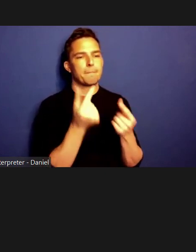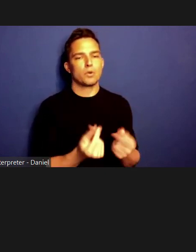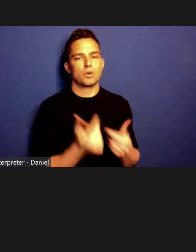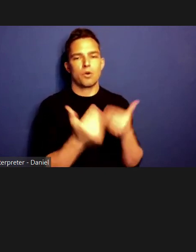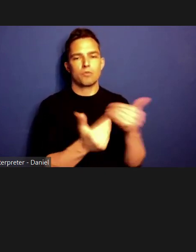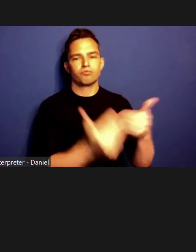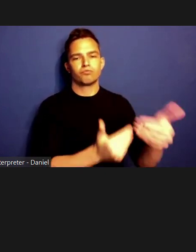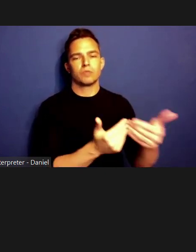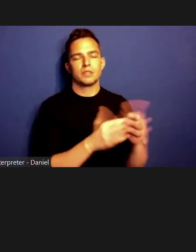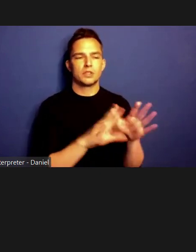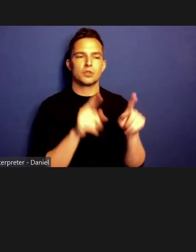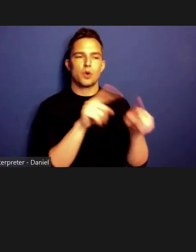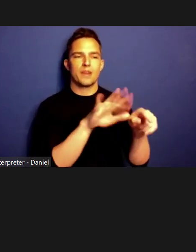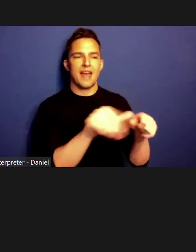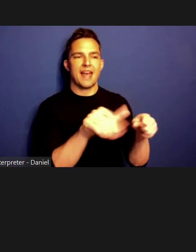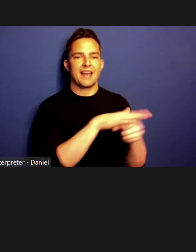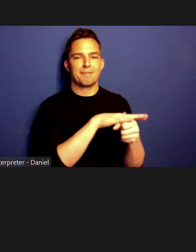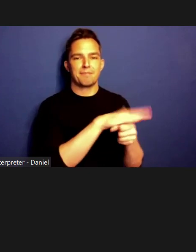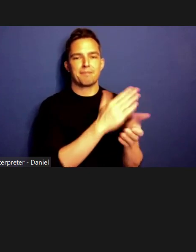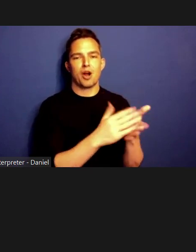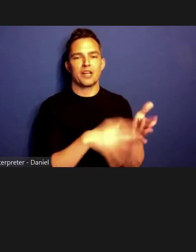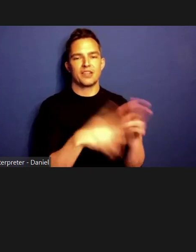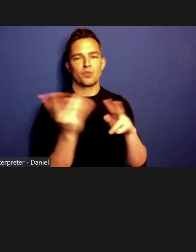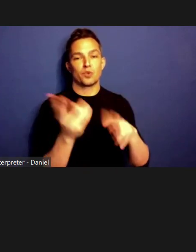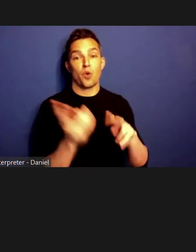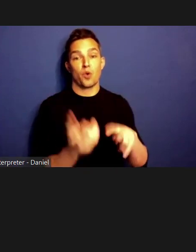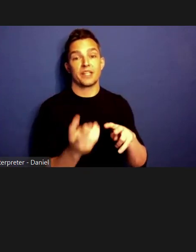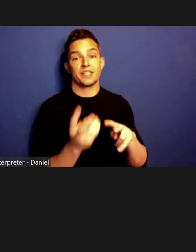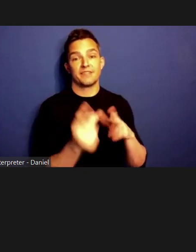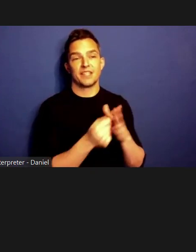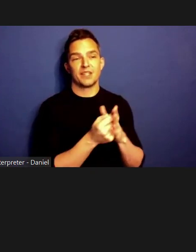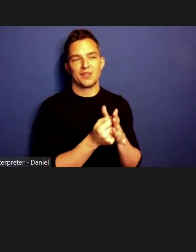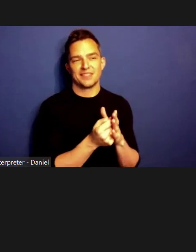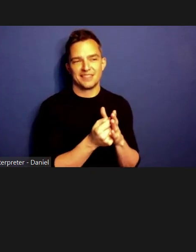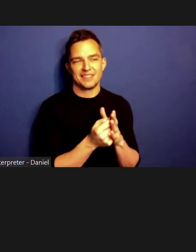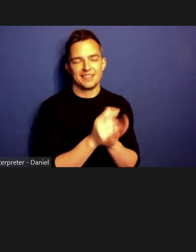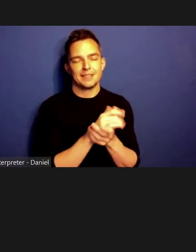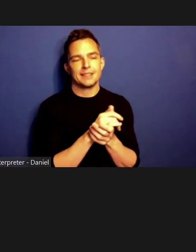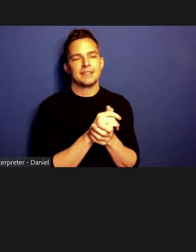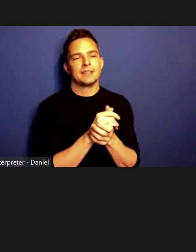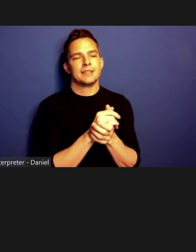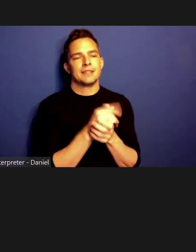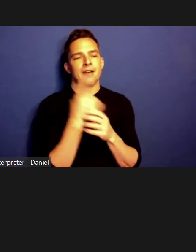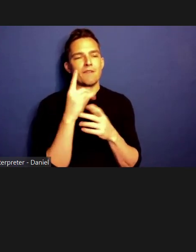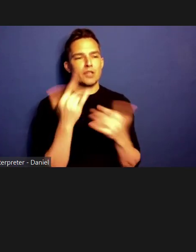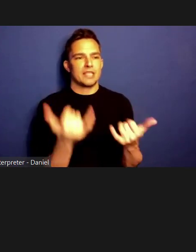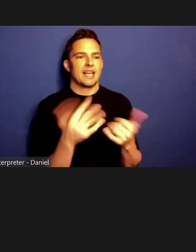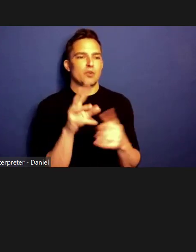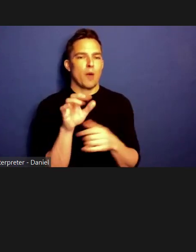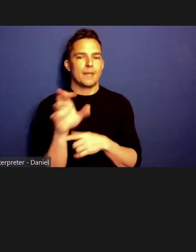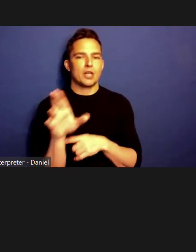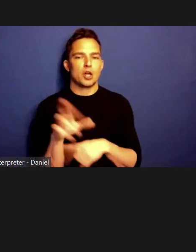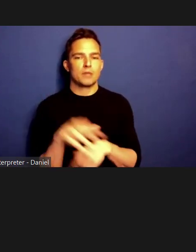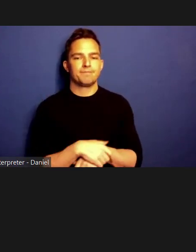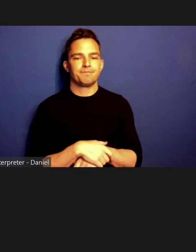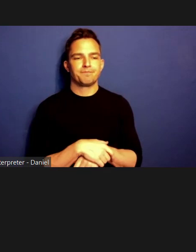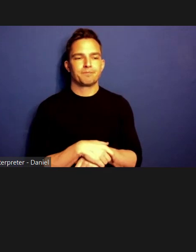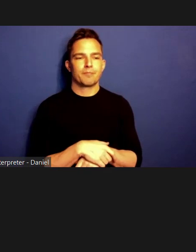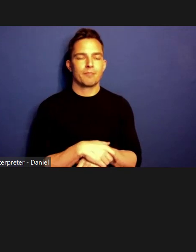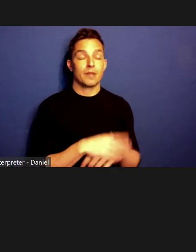or protocol and navigate to that portion of the video of today's webinar.